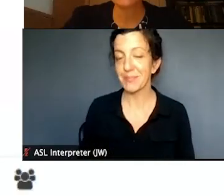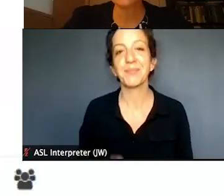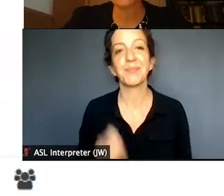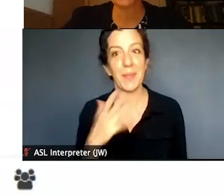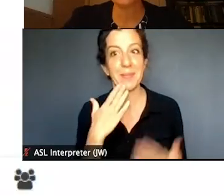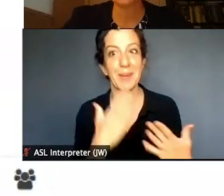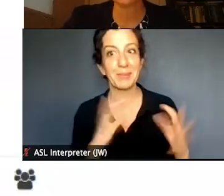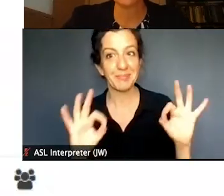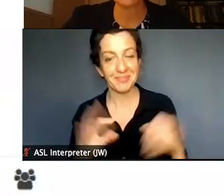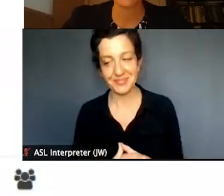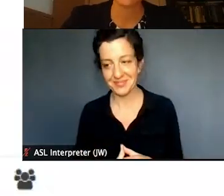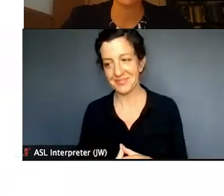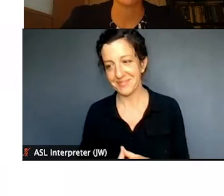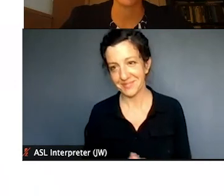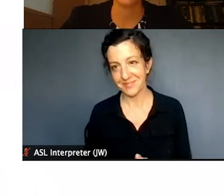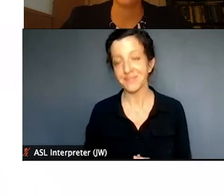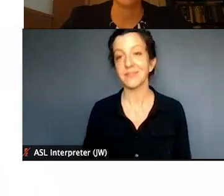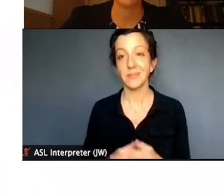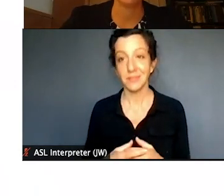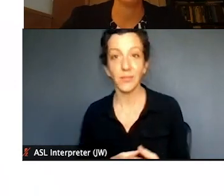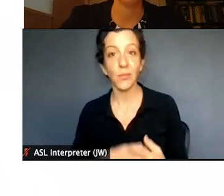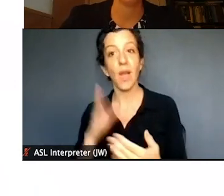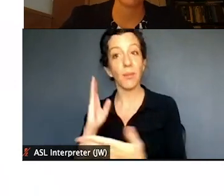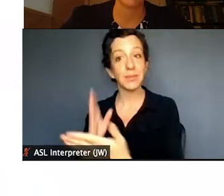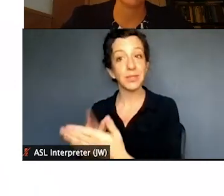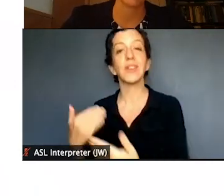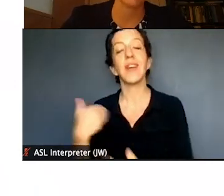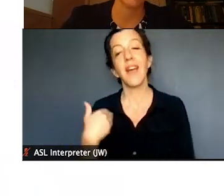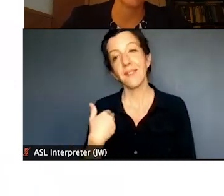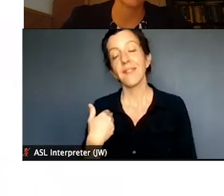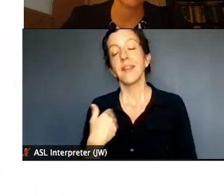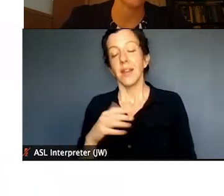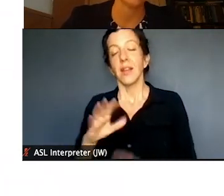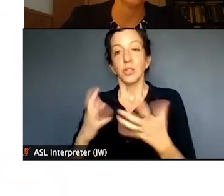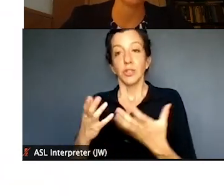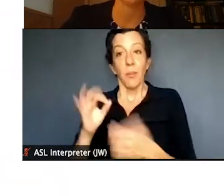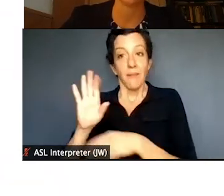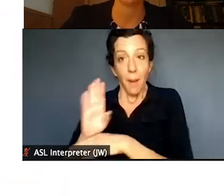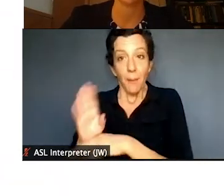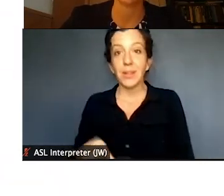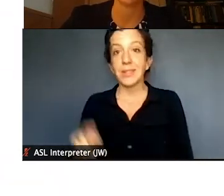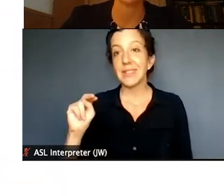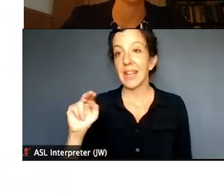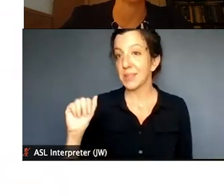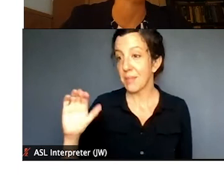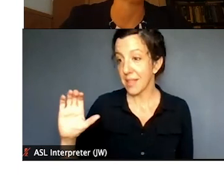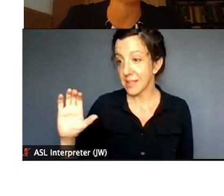That's a question that's really outside the scope of our current, you know, analysis on this particular initiative.